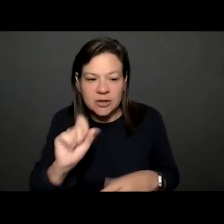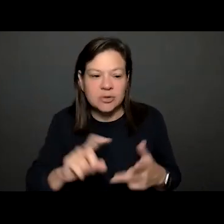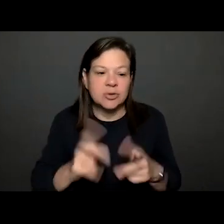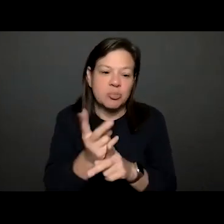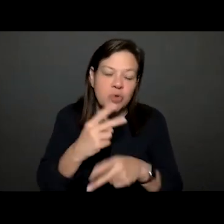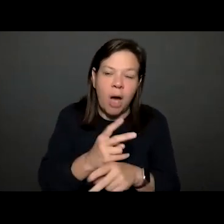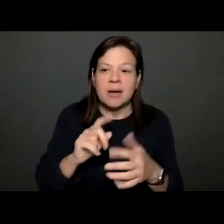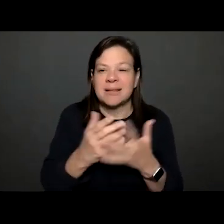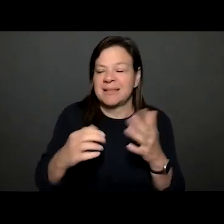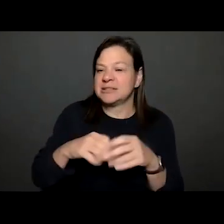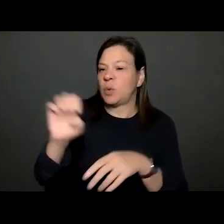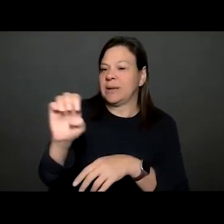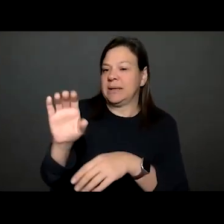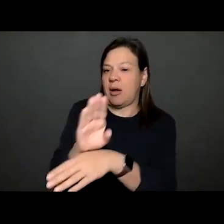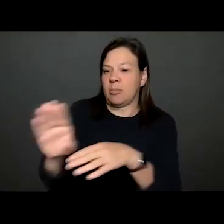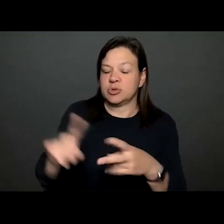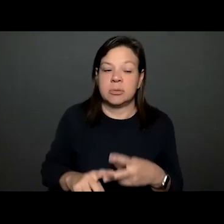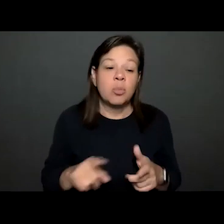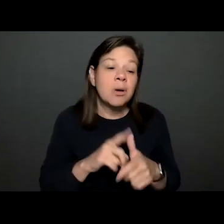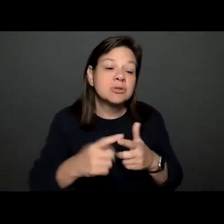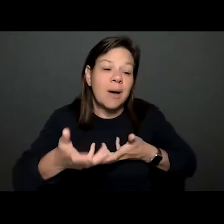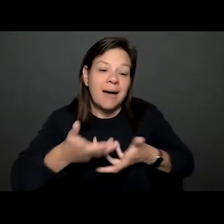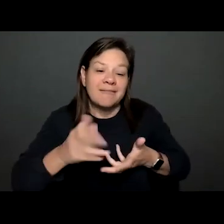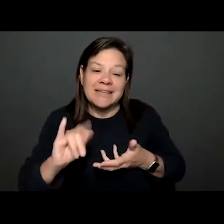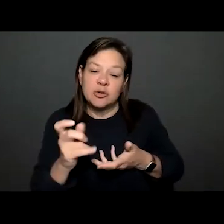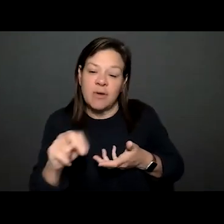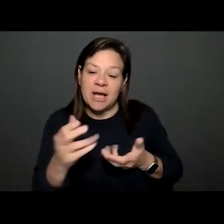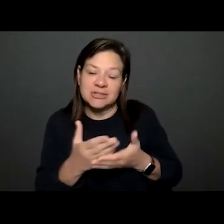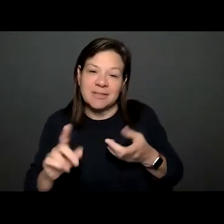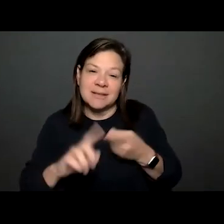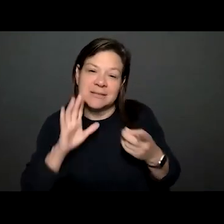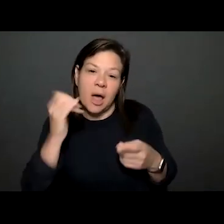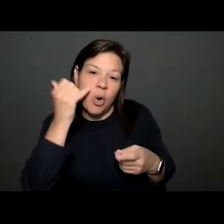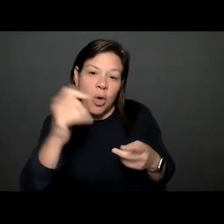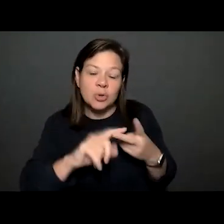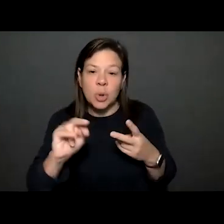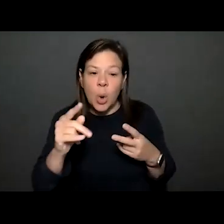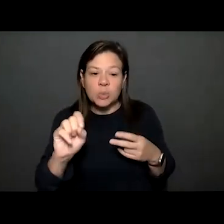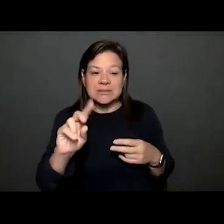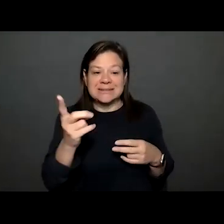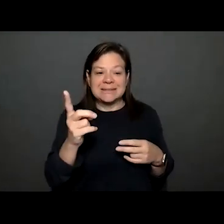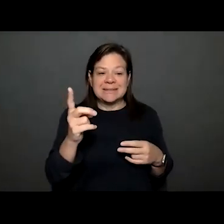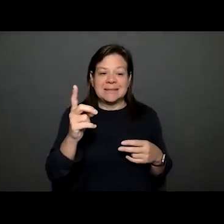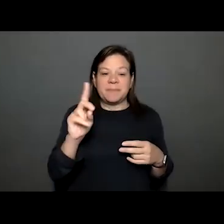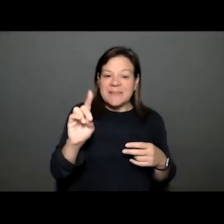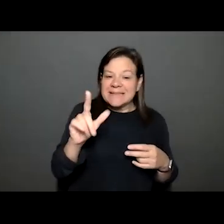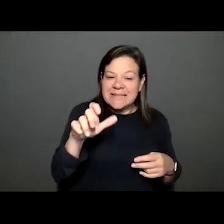AND INTERACTION OBJECTS LIKE CALLS, NOTES, DEALS -- SORRY, NOT DEALS MEETINGS.